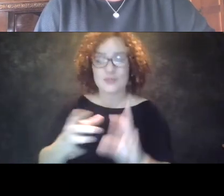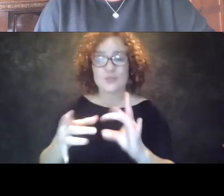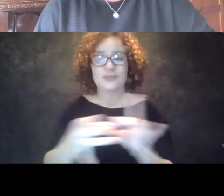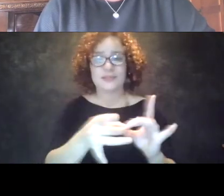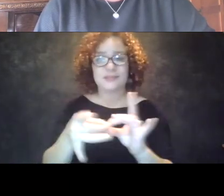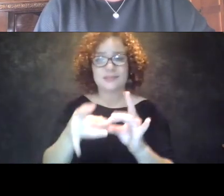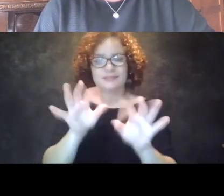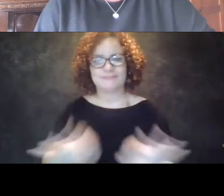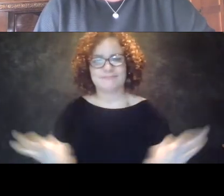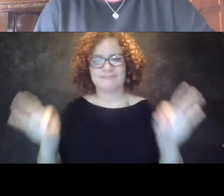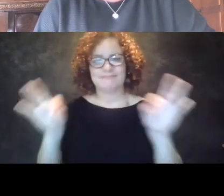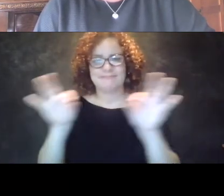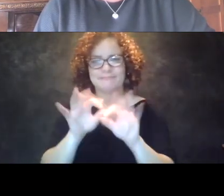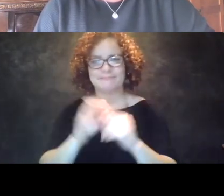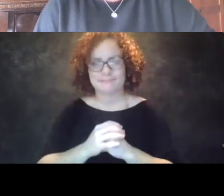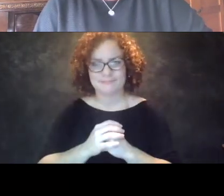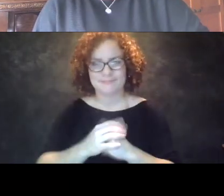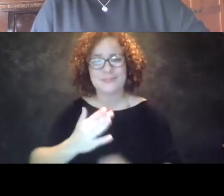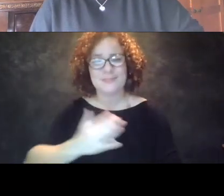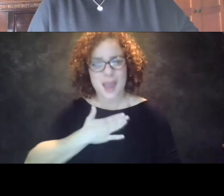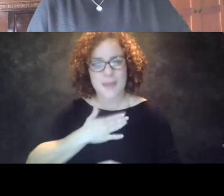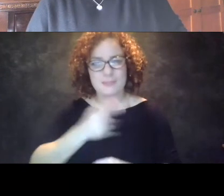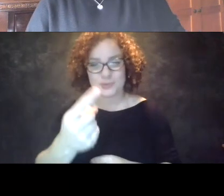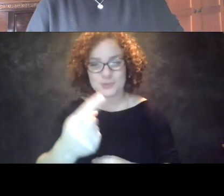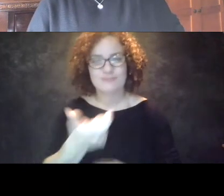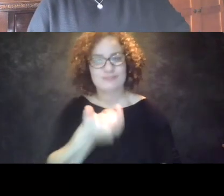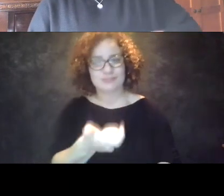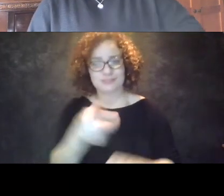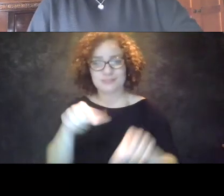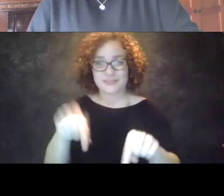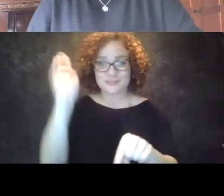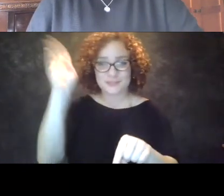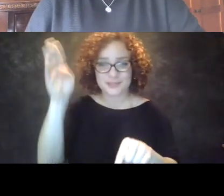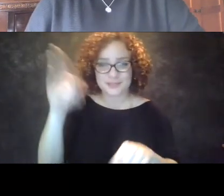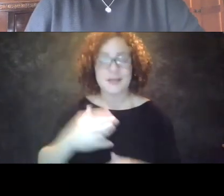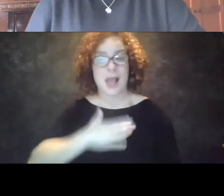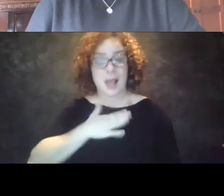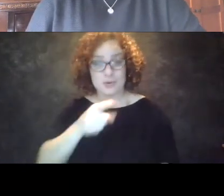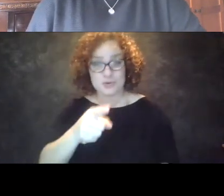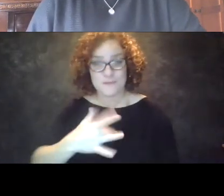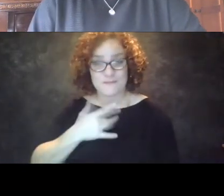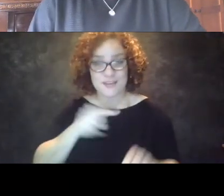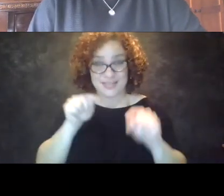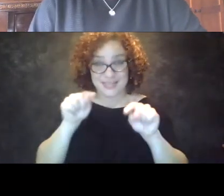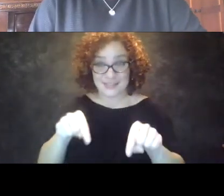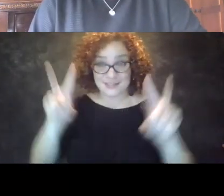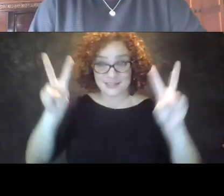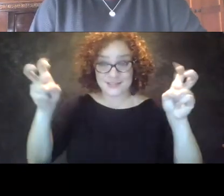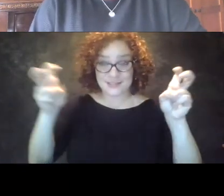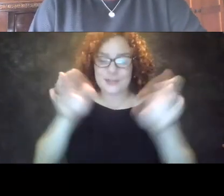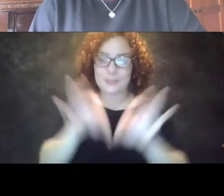presentation and that this is something that you think is important for children that that